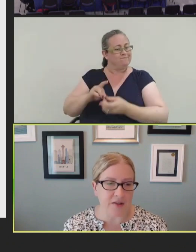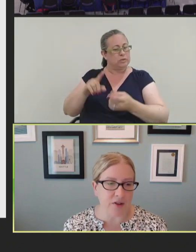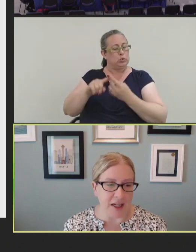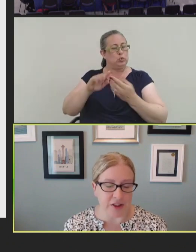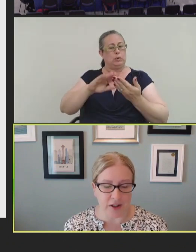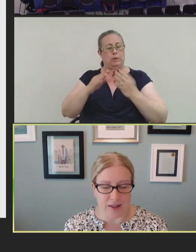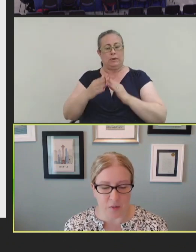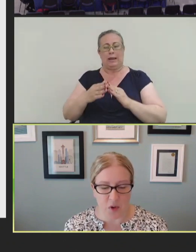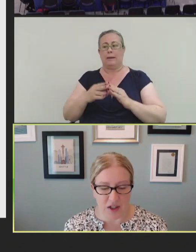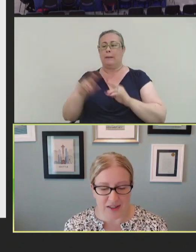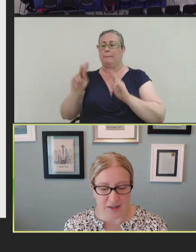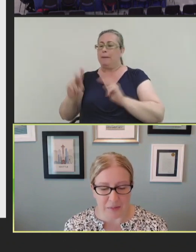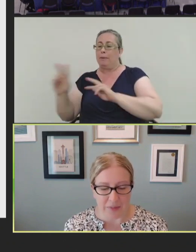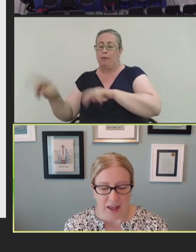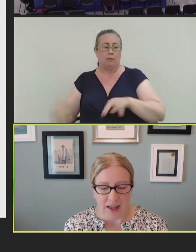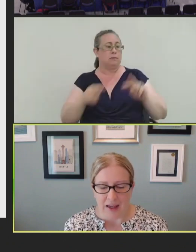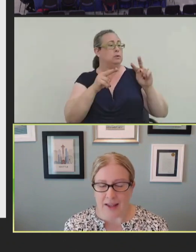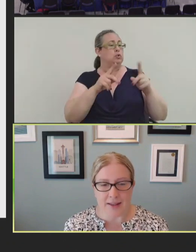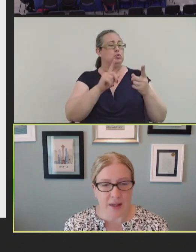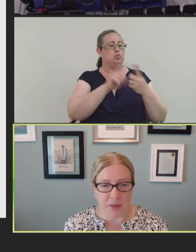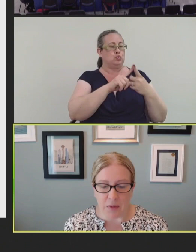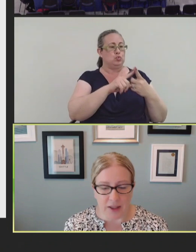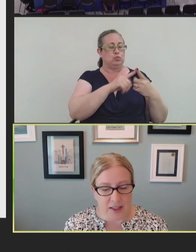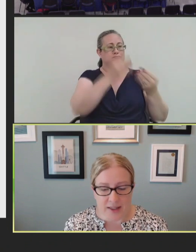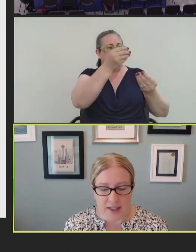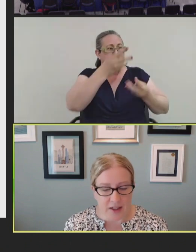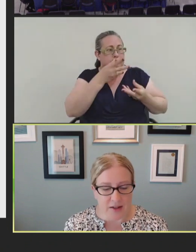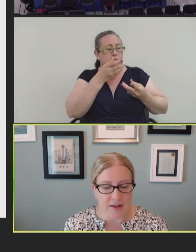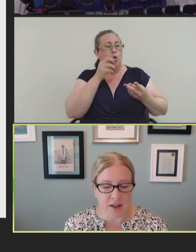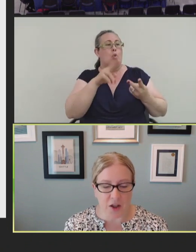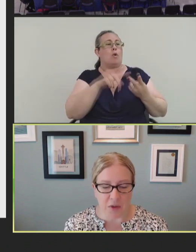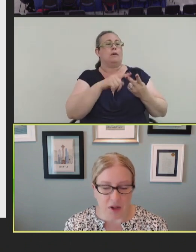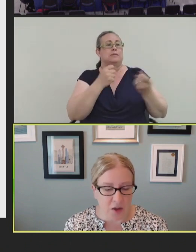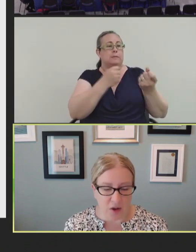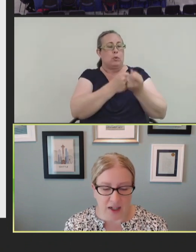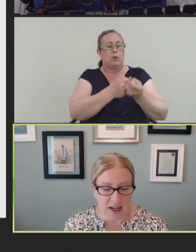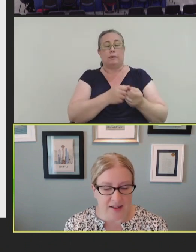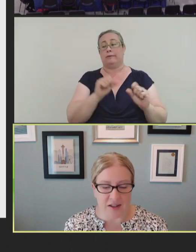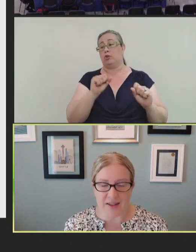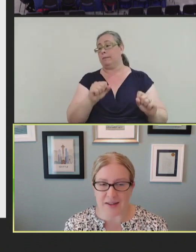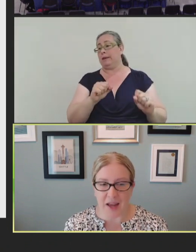information, or support. These can be religious leaders, community organizers,